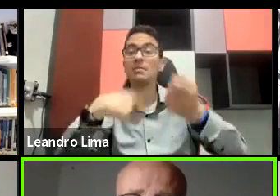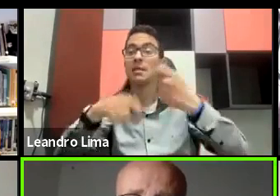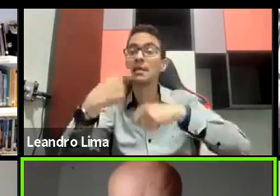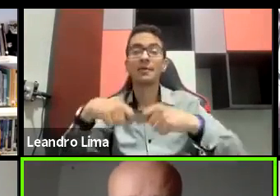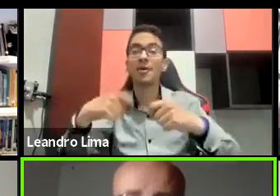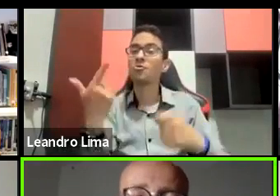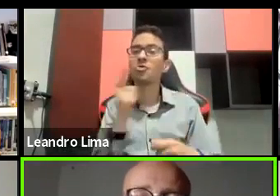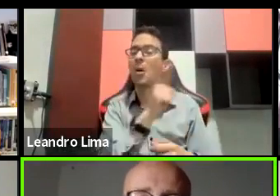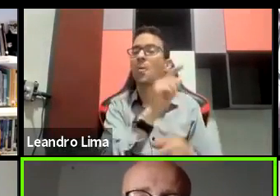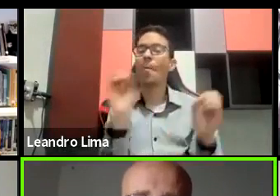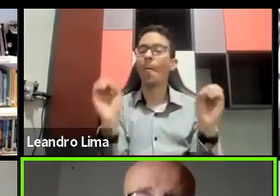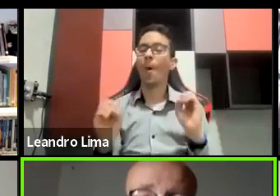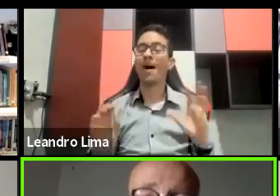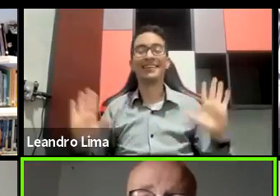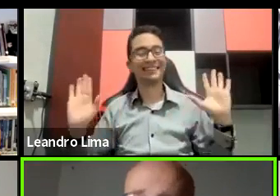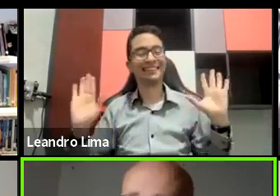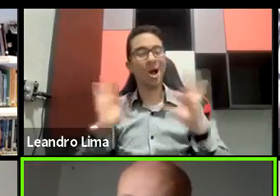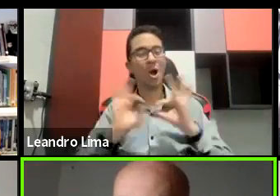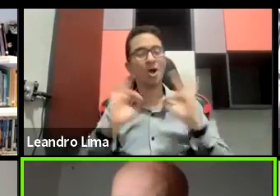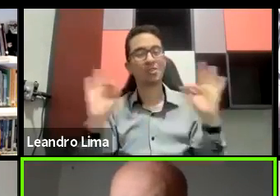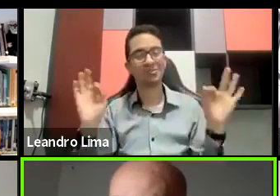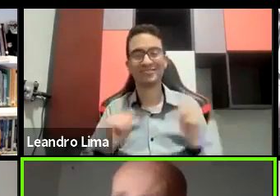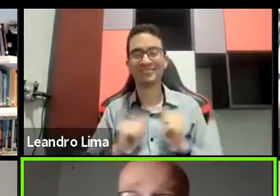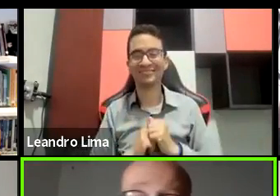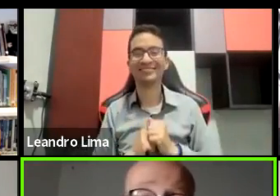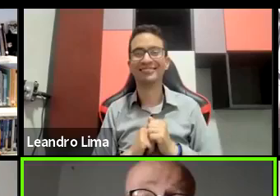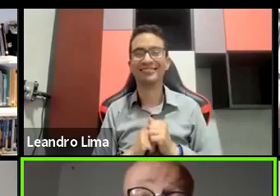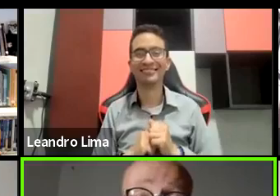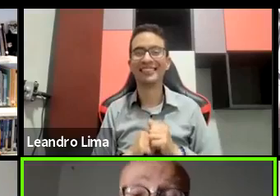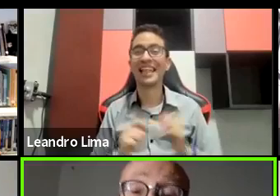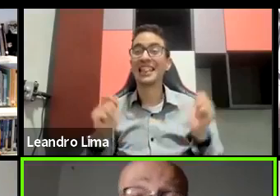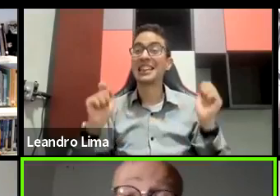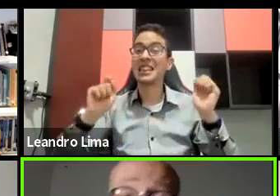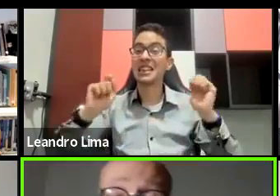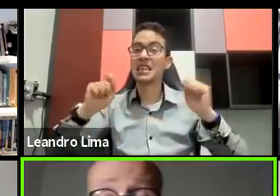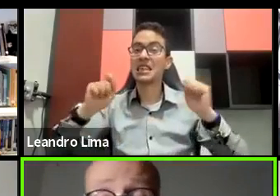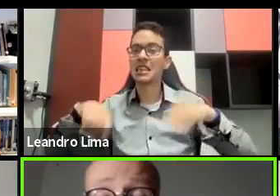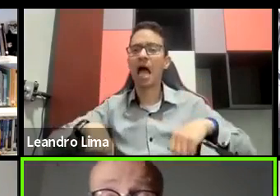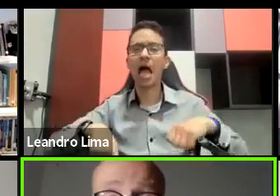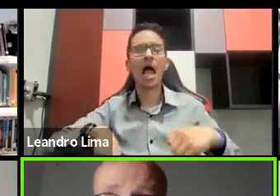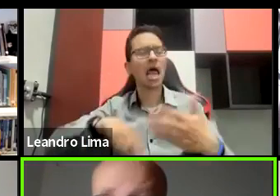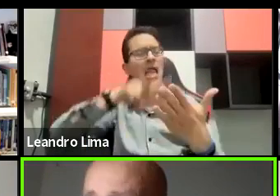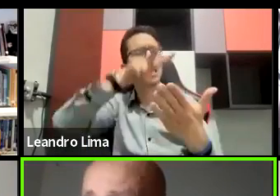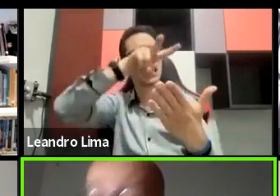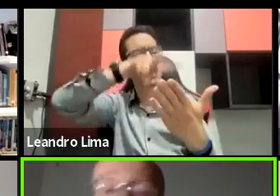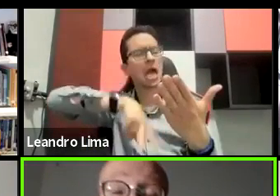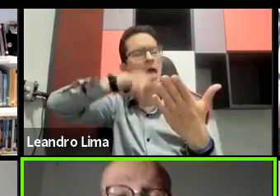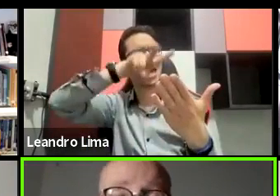otherwise, it's much more time to read and even even write to to read and even even write to to read and even even write to the issues that I find uh the issues that I find uh